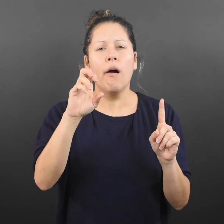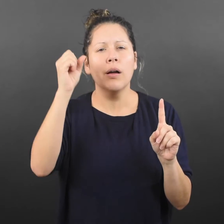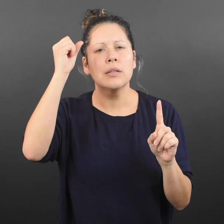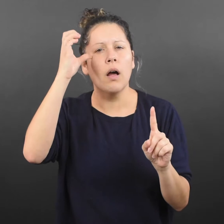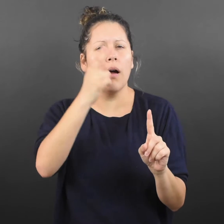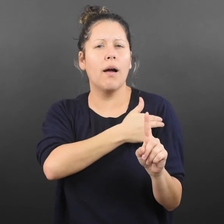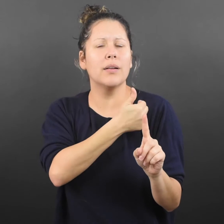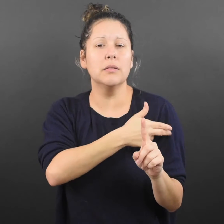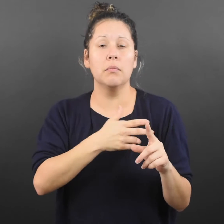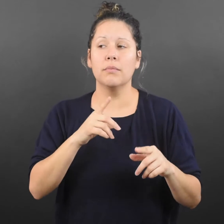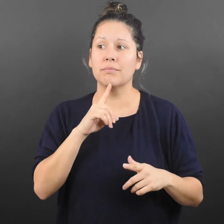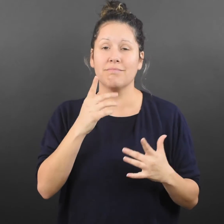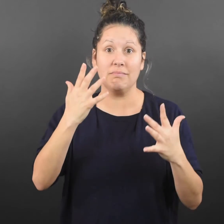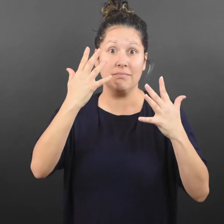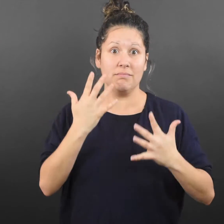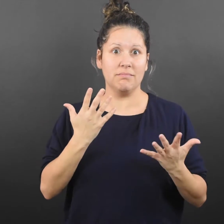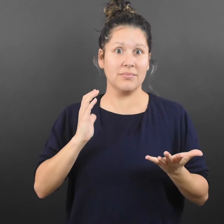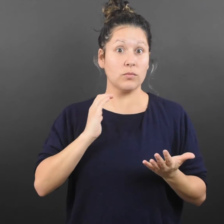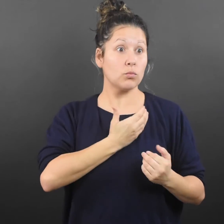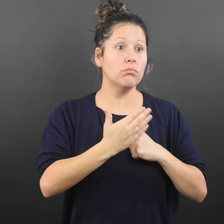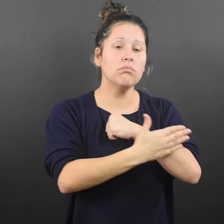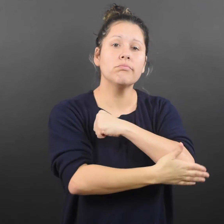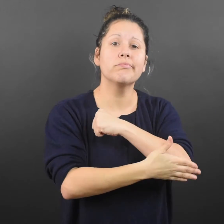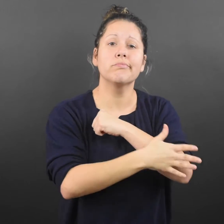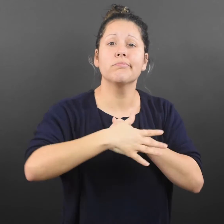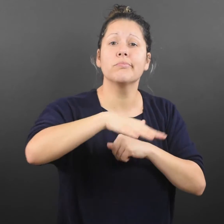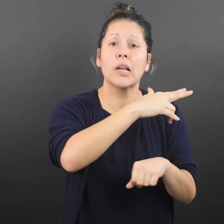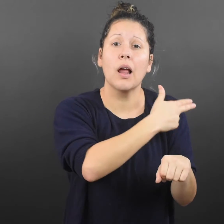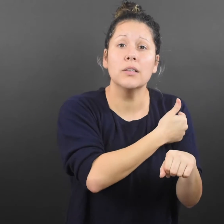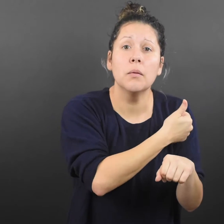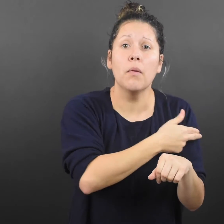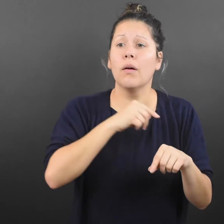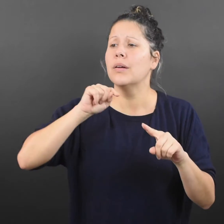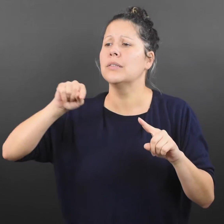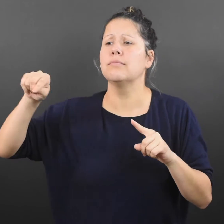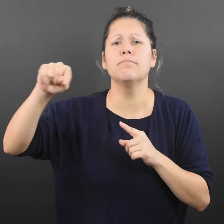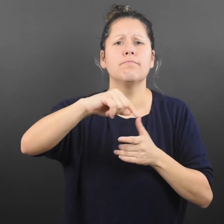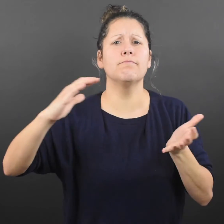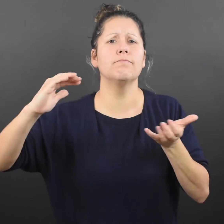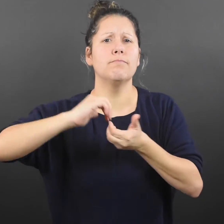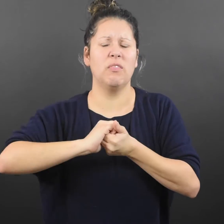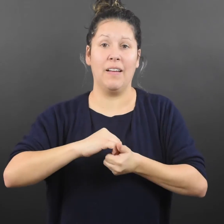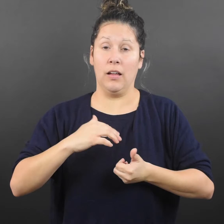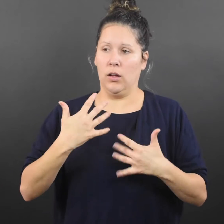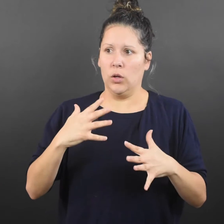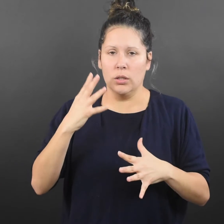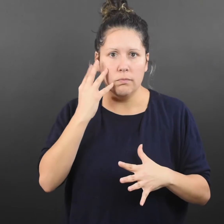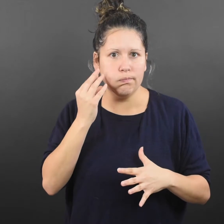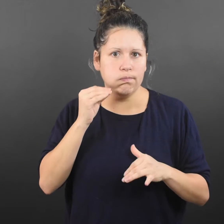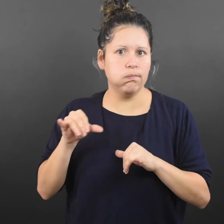are feeling that same surge. Our beds and ICUs are full,” said Dr. Ken Holmen, President and